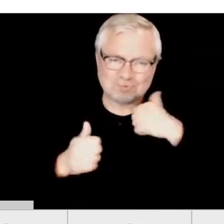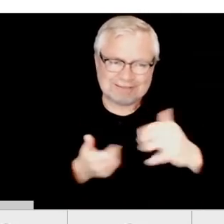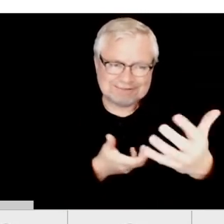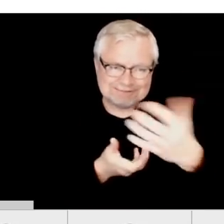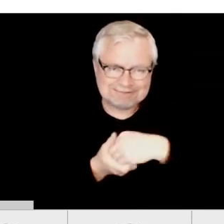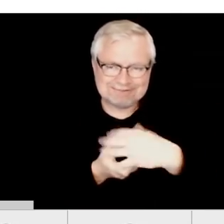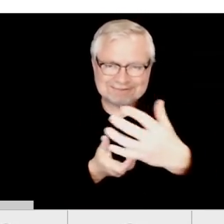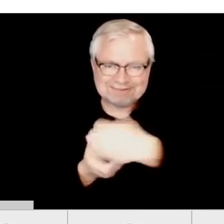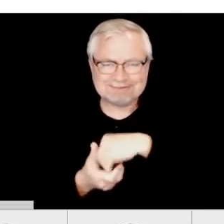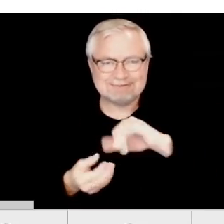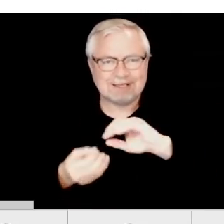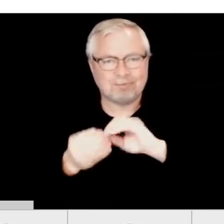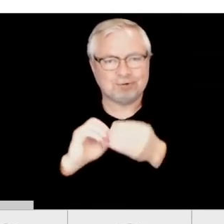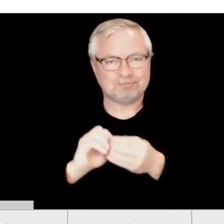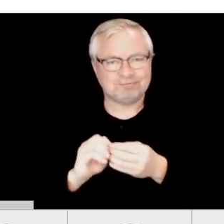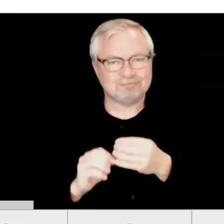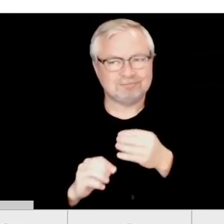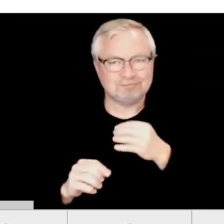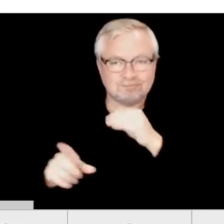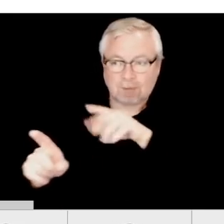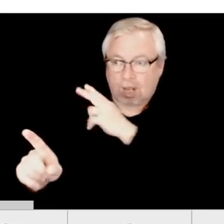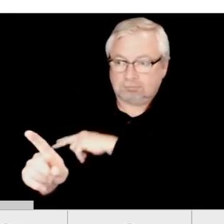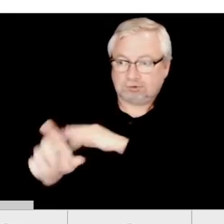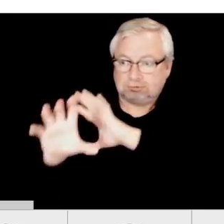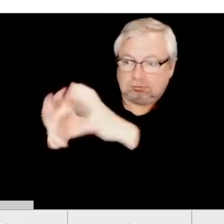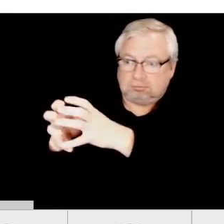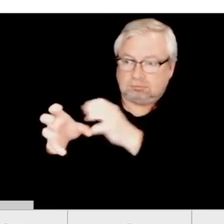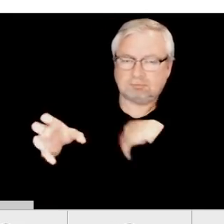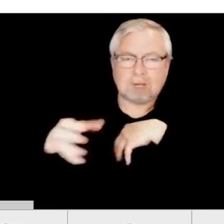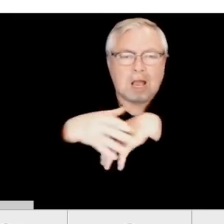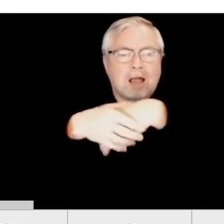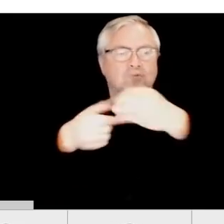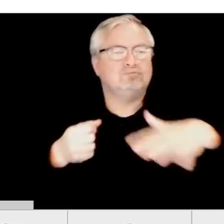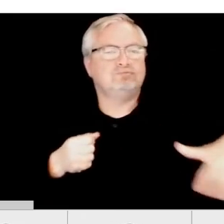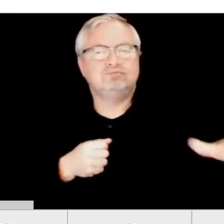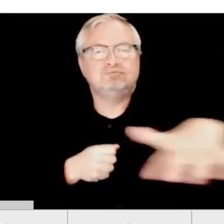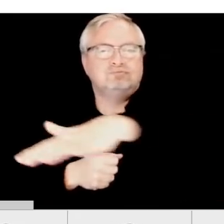settings, whether they are in nursing homes or at home.